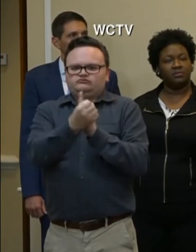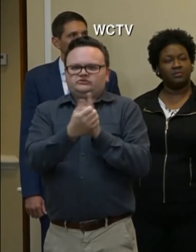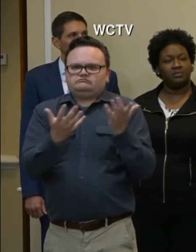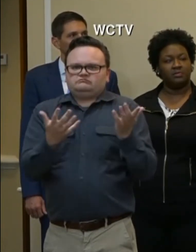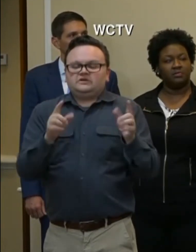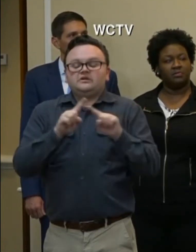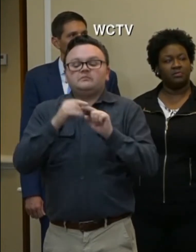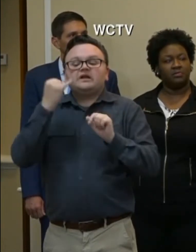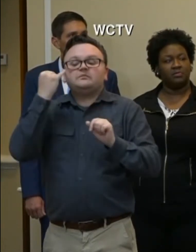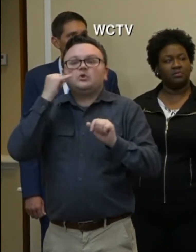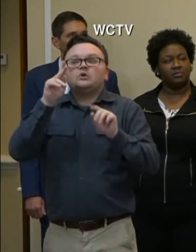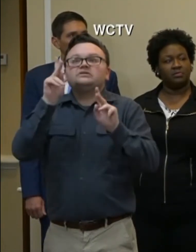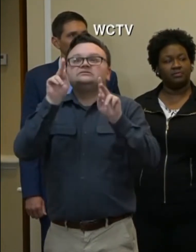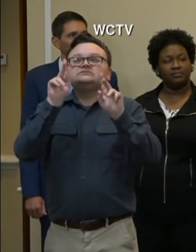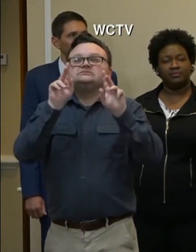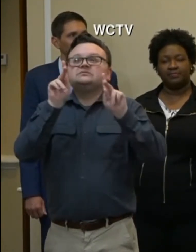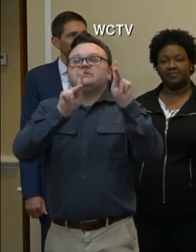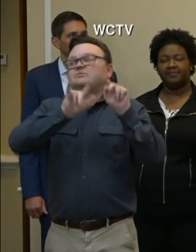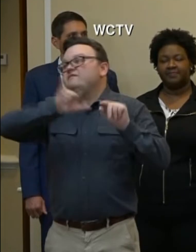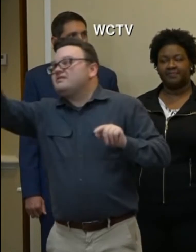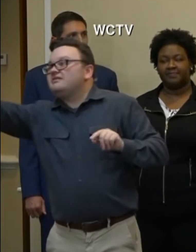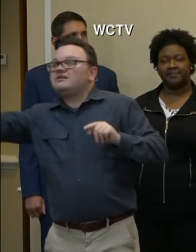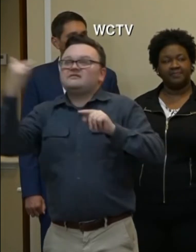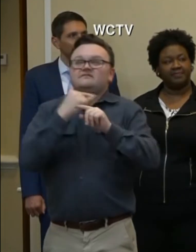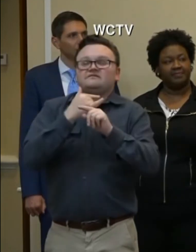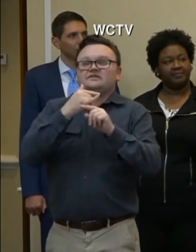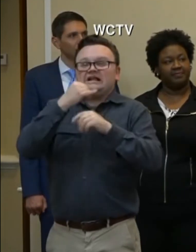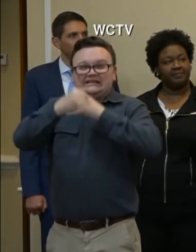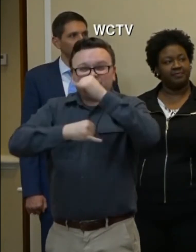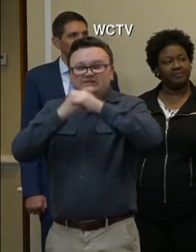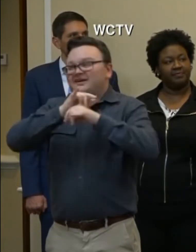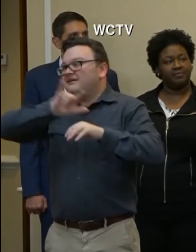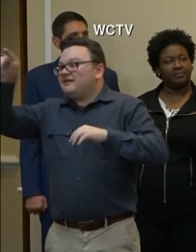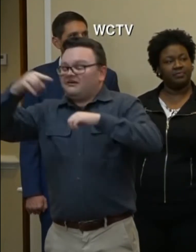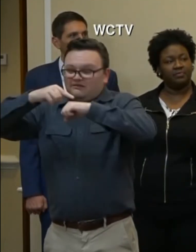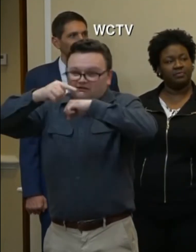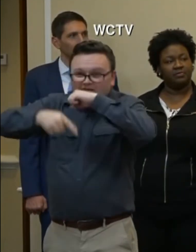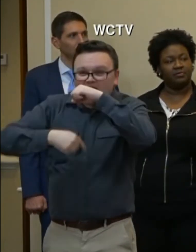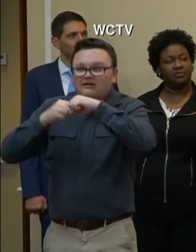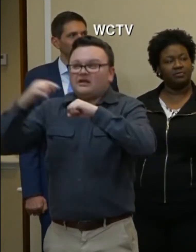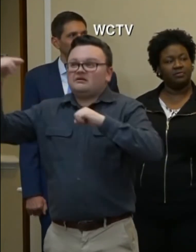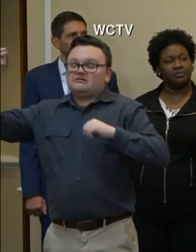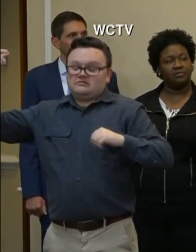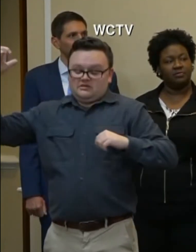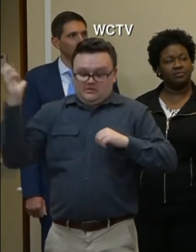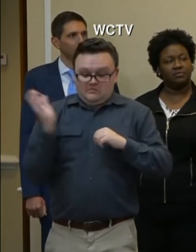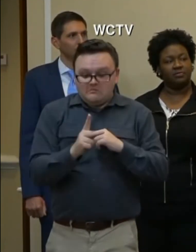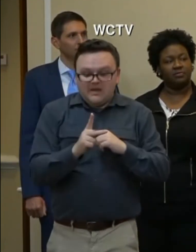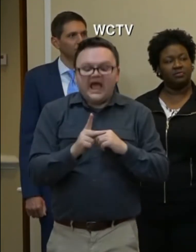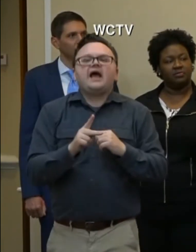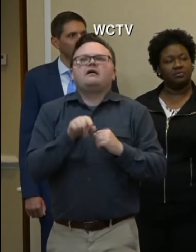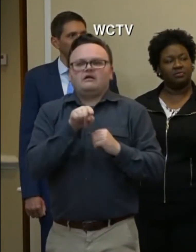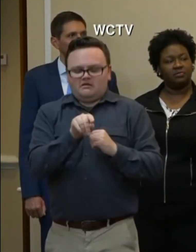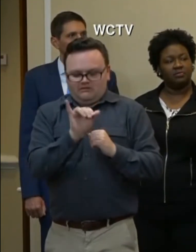been traveling from those areas then it would not be considered community spread because we'd be able to identify the source and trace it back to those areas